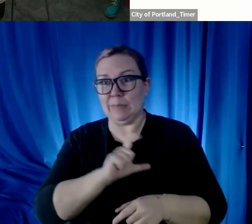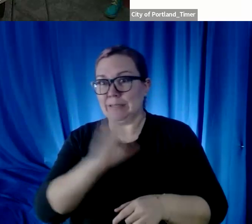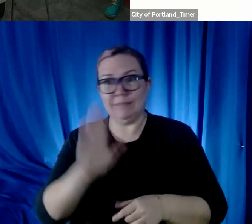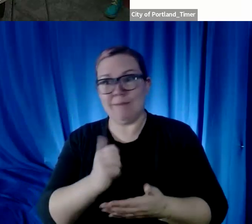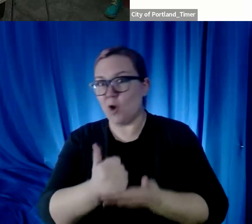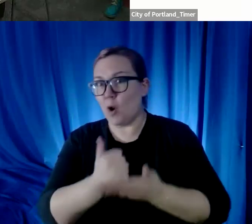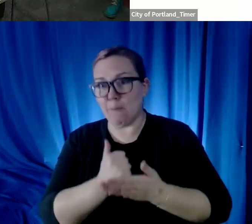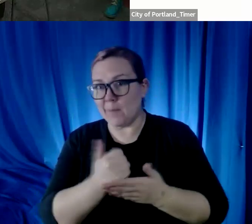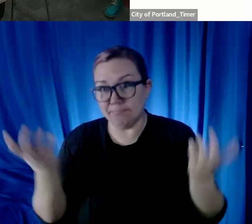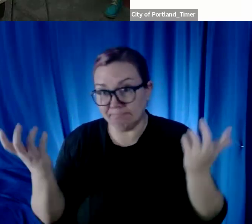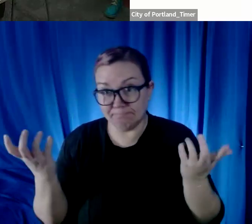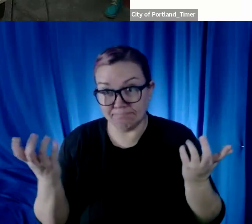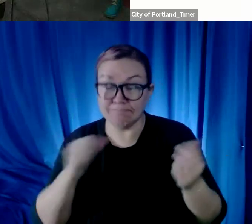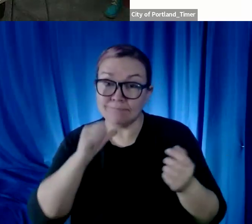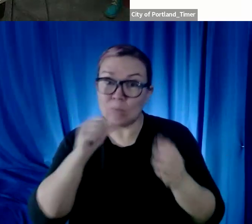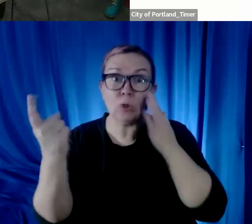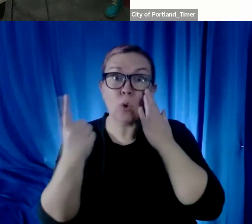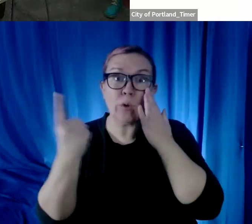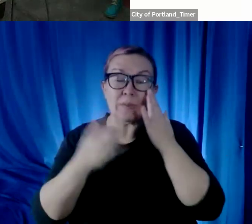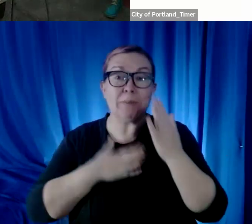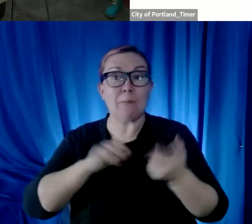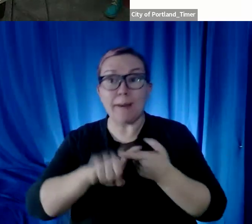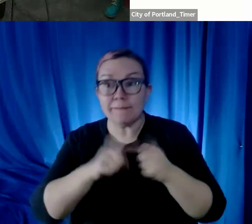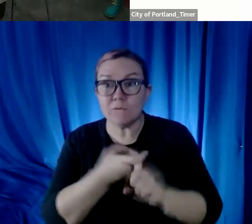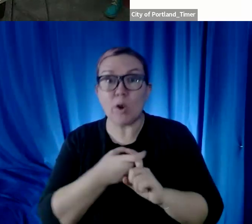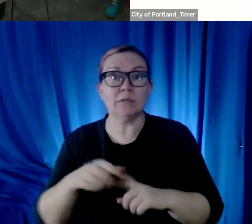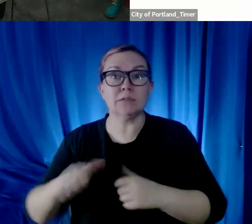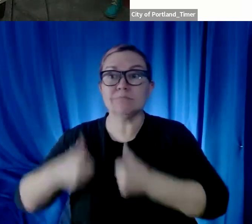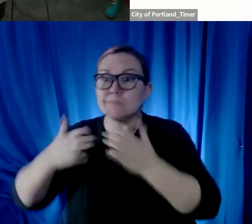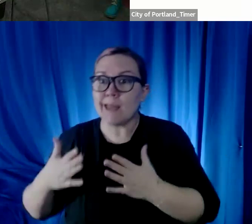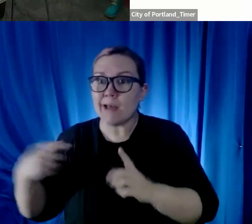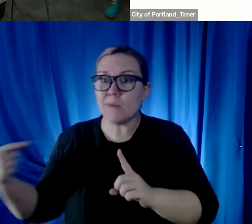It's always been my friends and neighbors who show up when I need them.